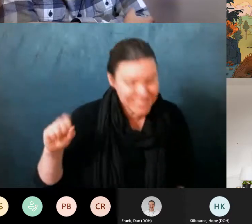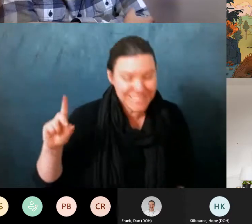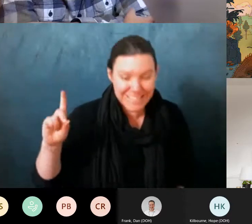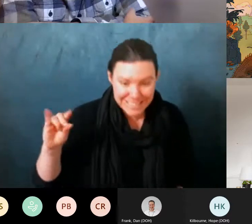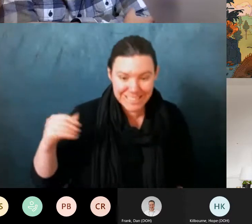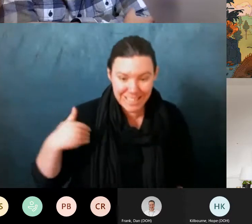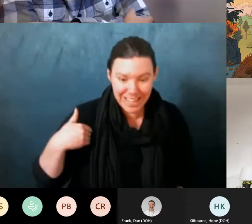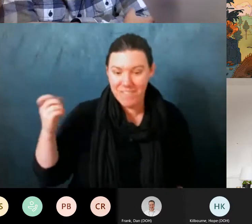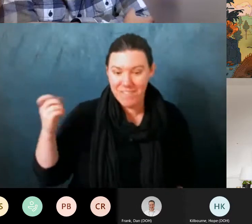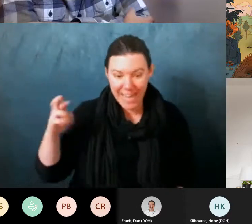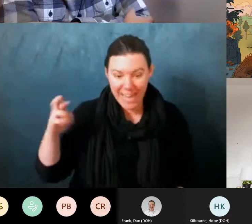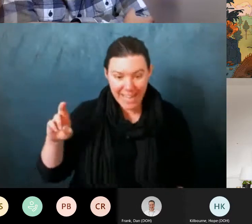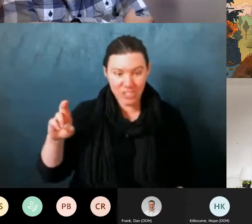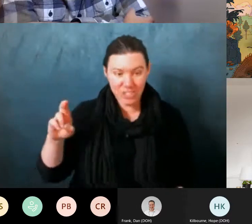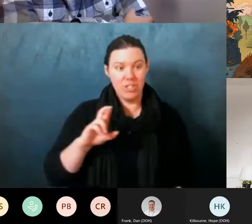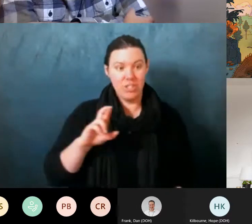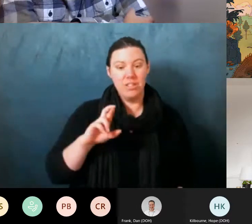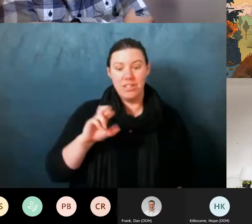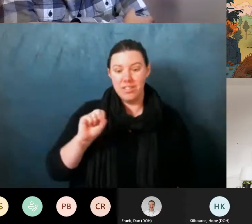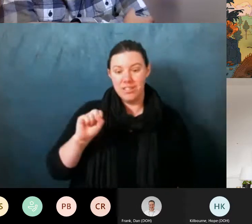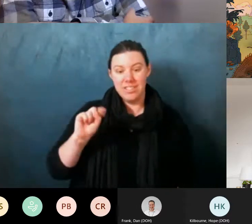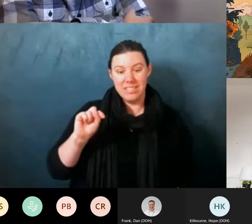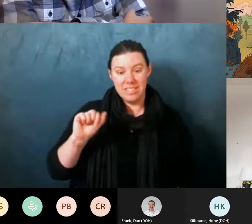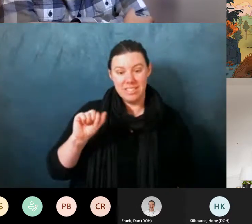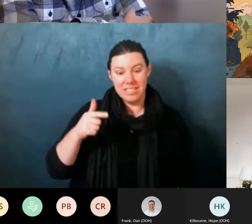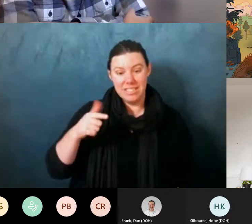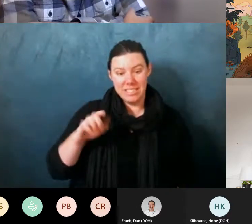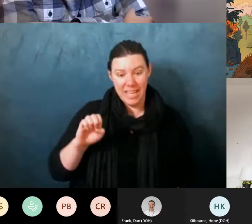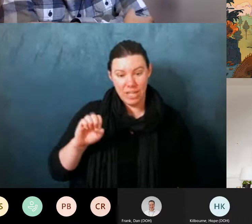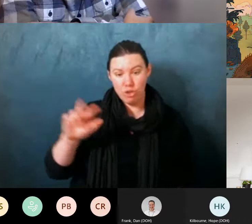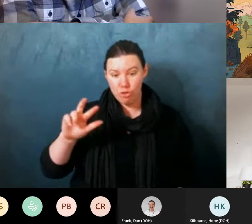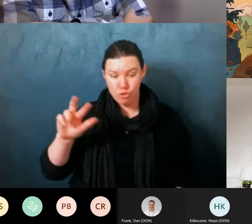I probably would've had stage four cancer and you know, wouldn't be alive.